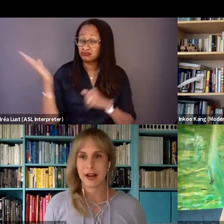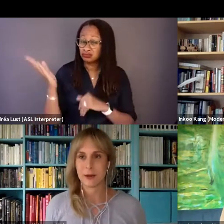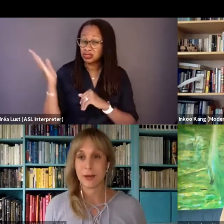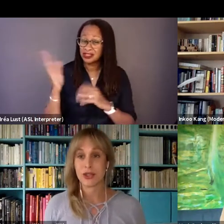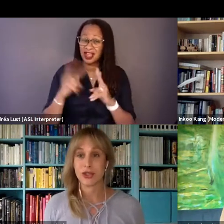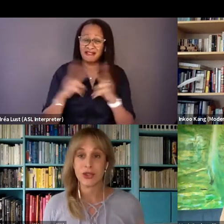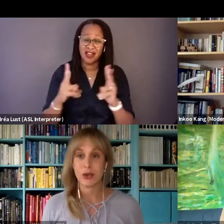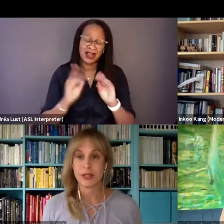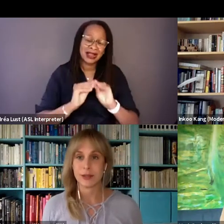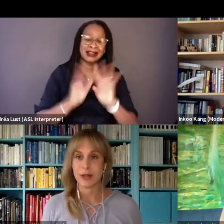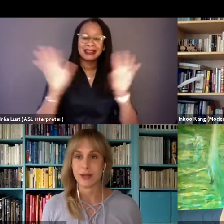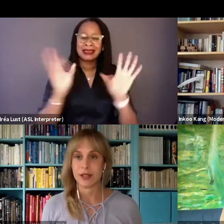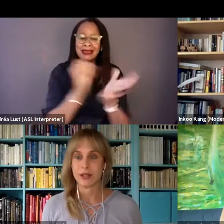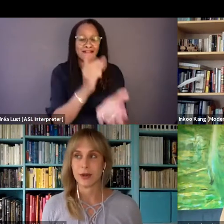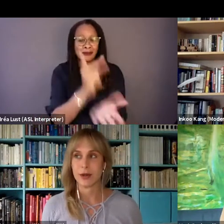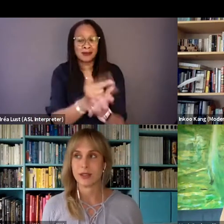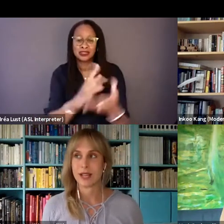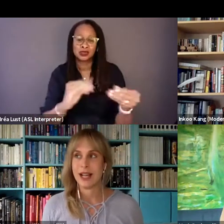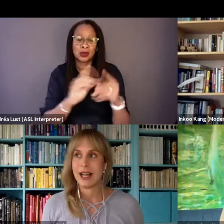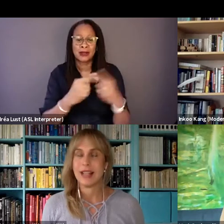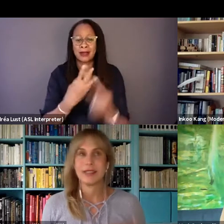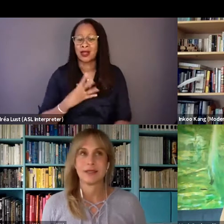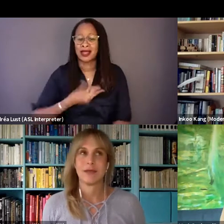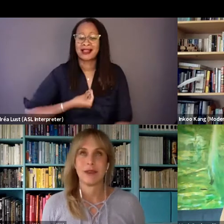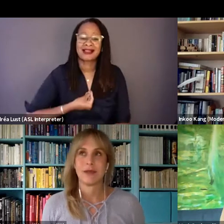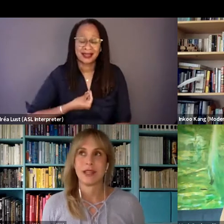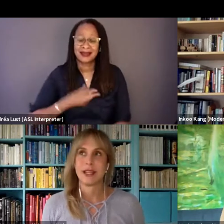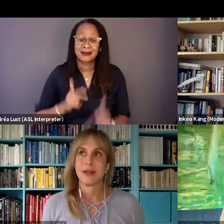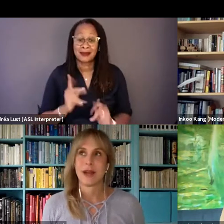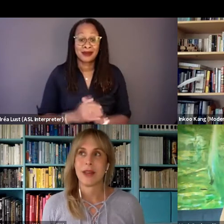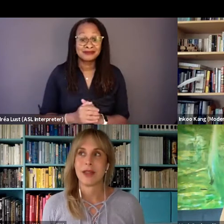affirmational stories about trans folks is, I think,